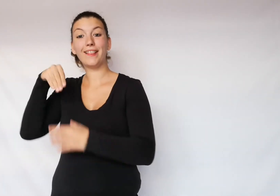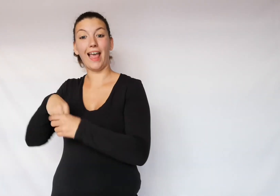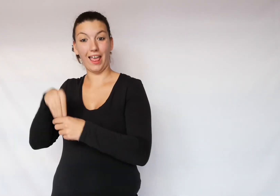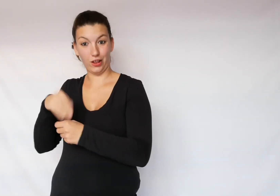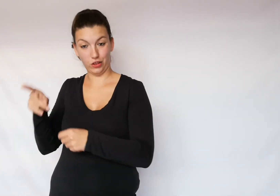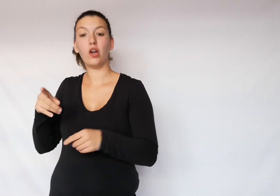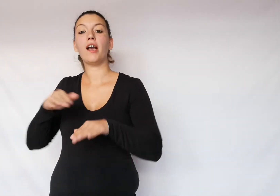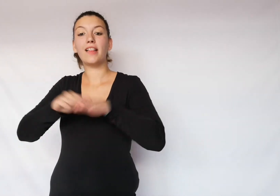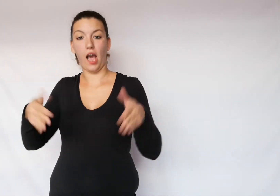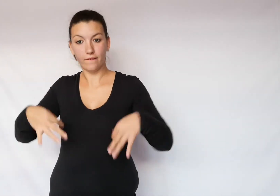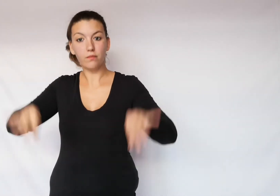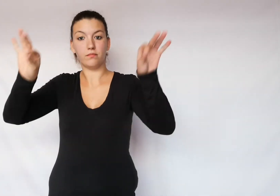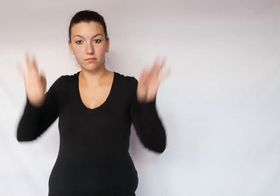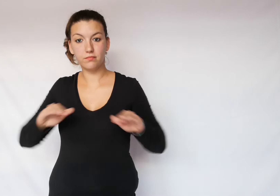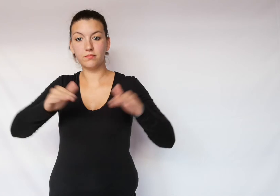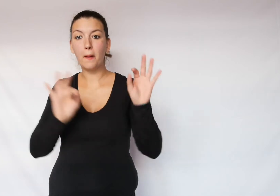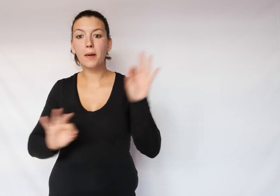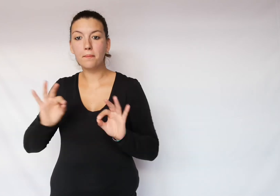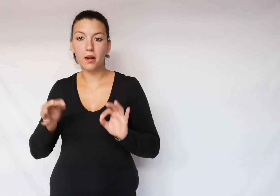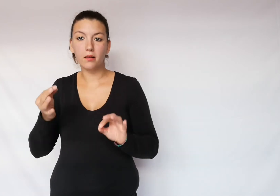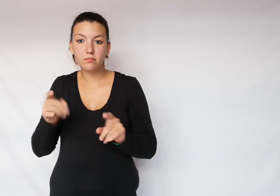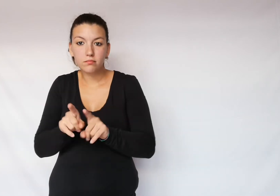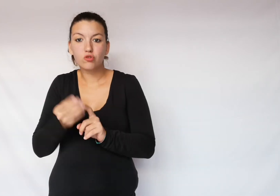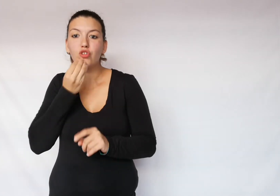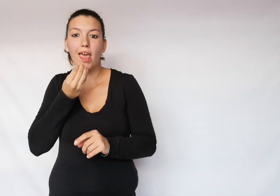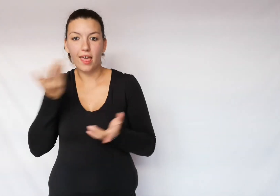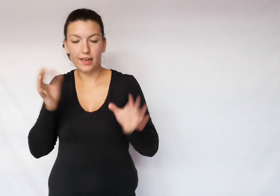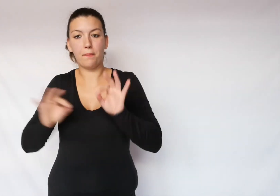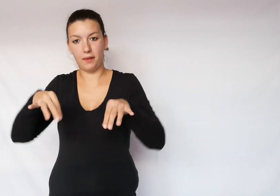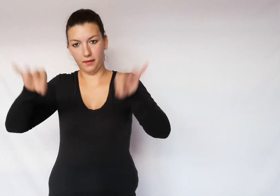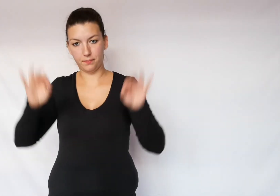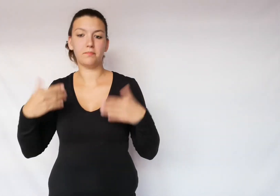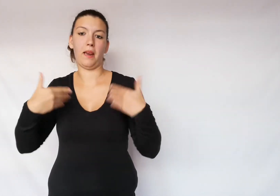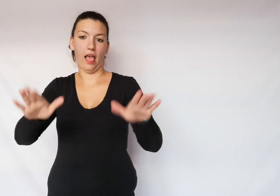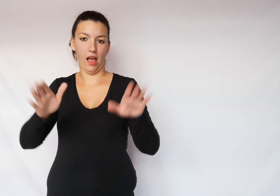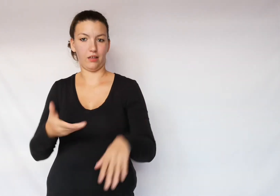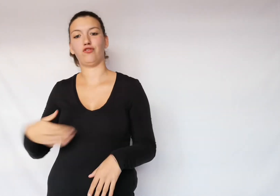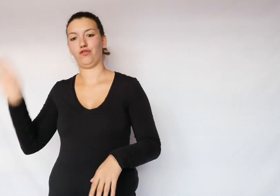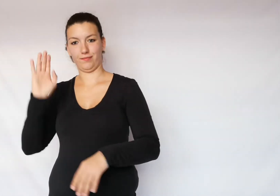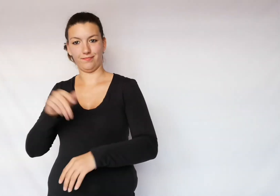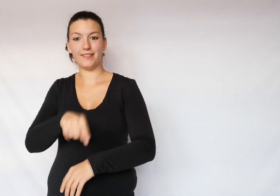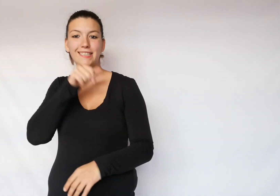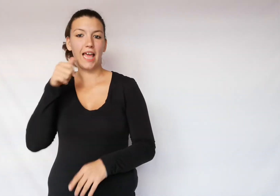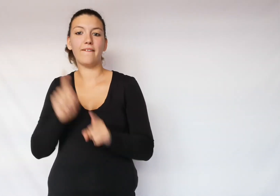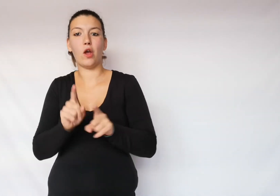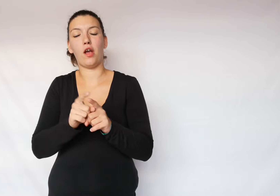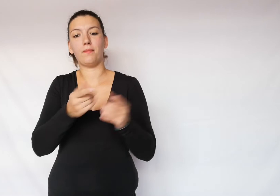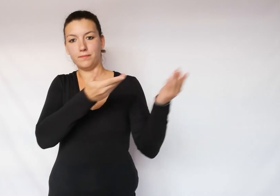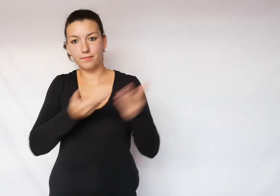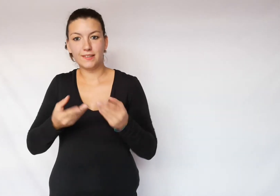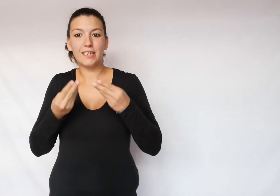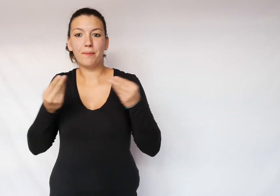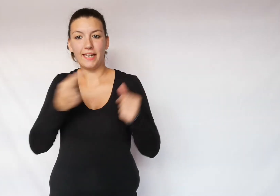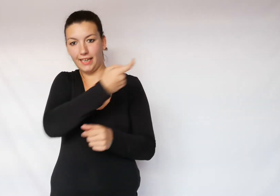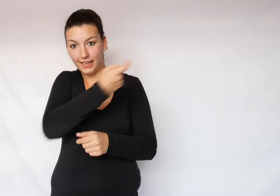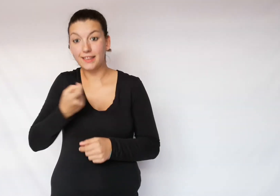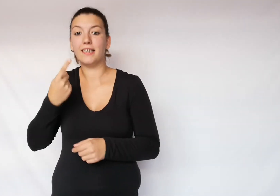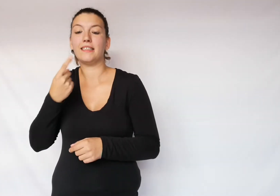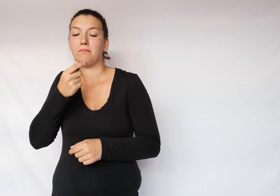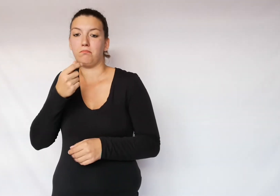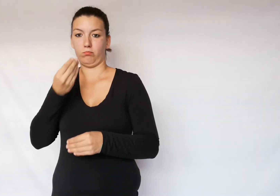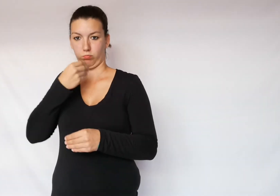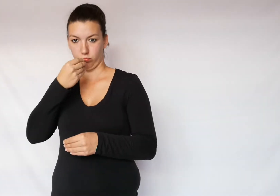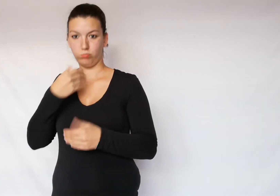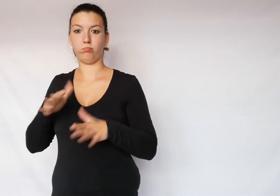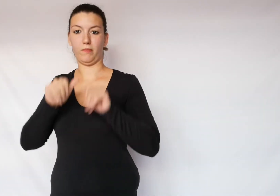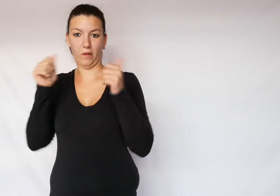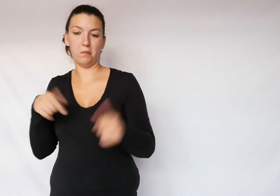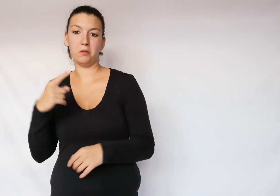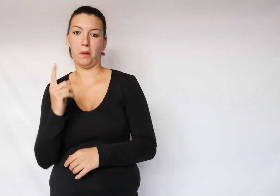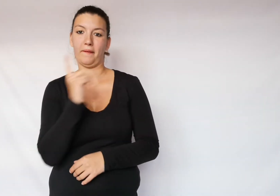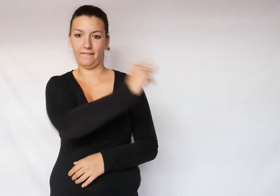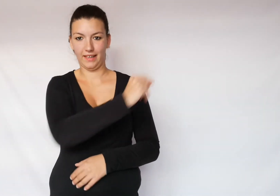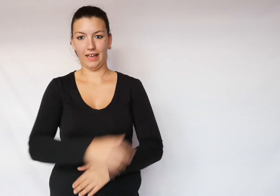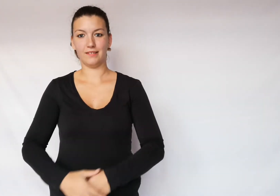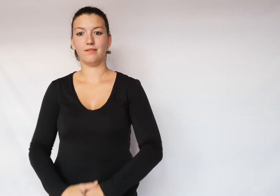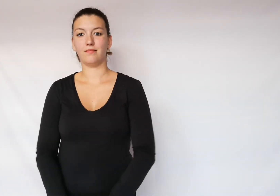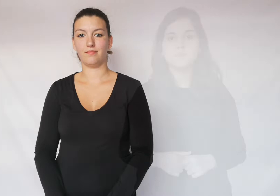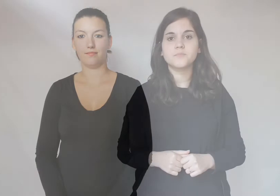At home the table is set and dinner is prepared for the soul that will come to refresh itself.